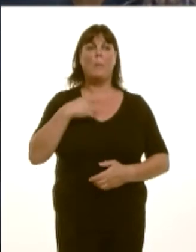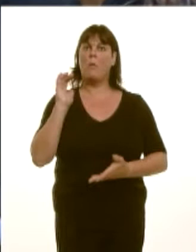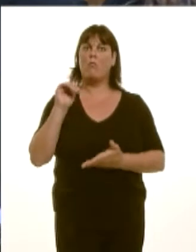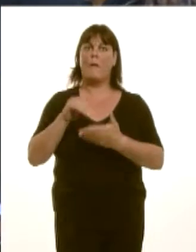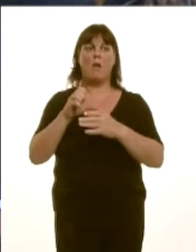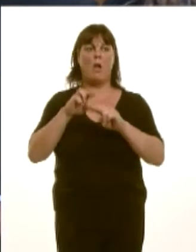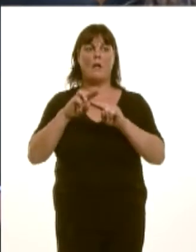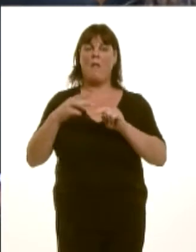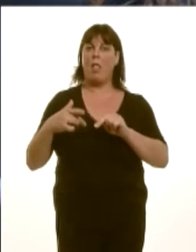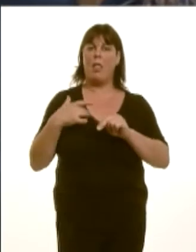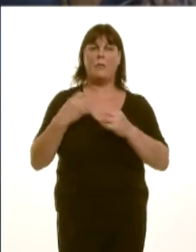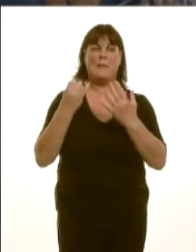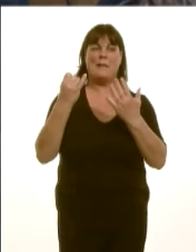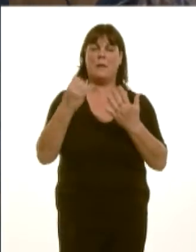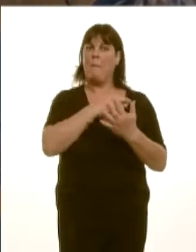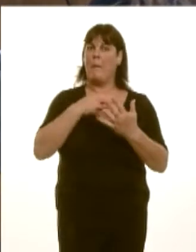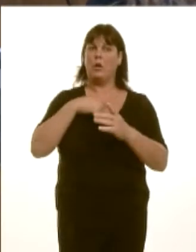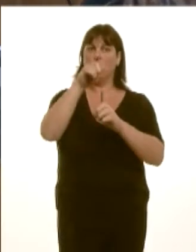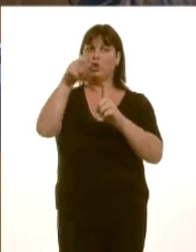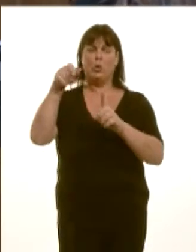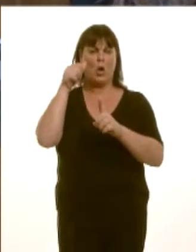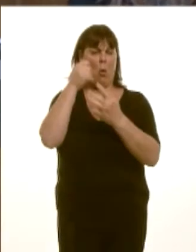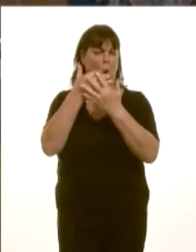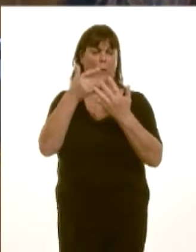a lot of medical students then, which means that I know a lot of consultants and GPs now.